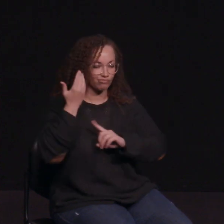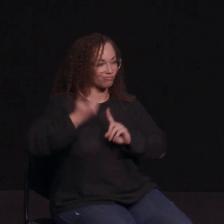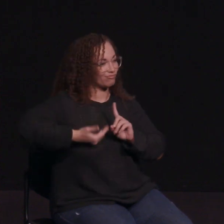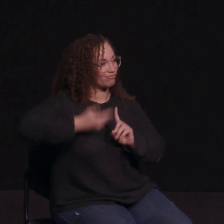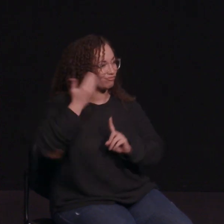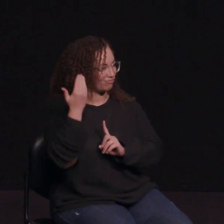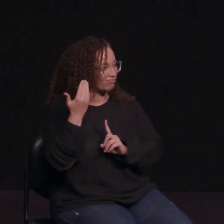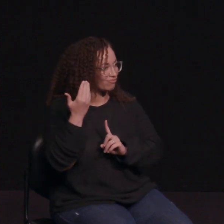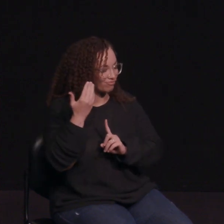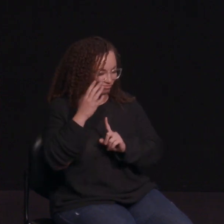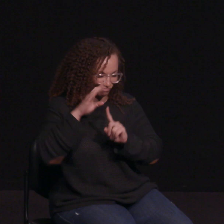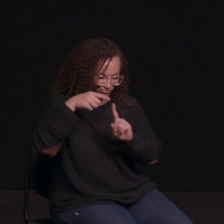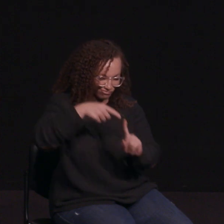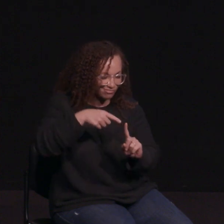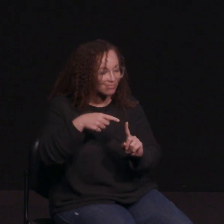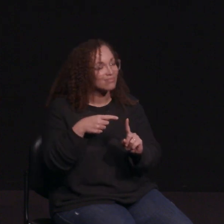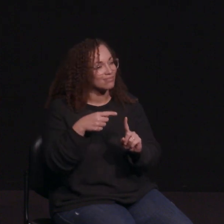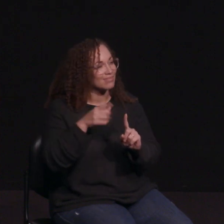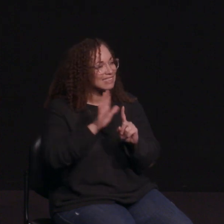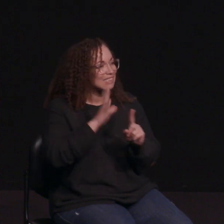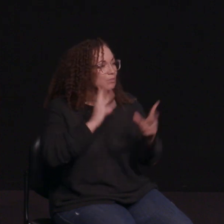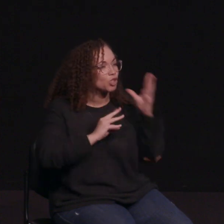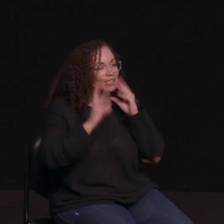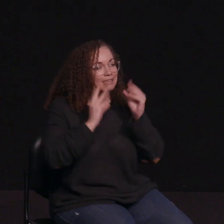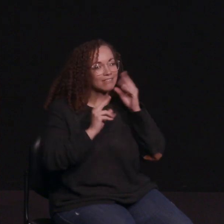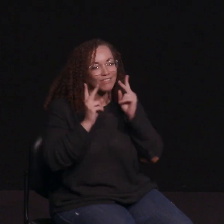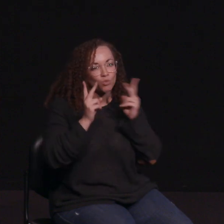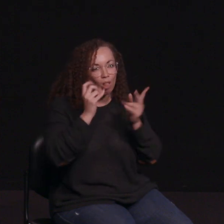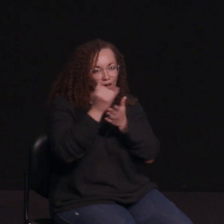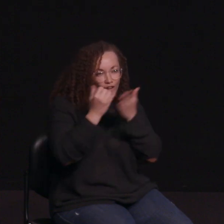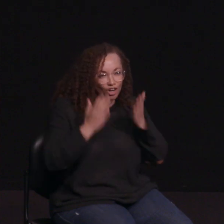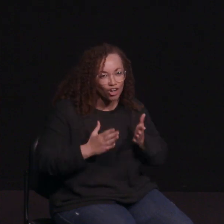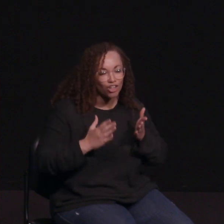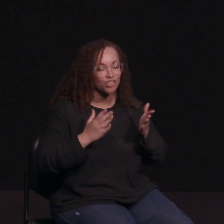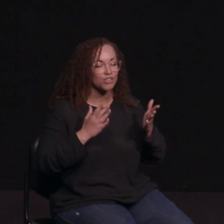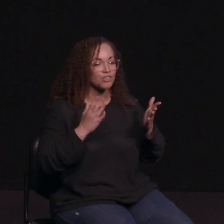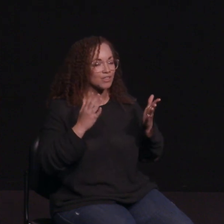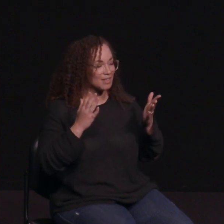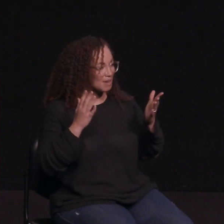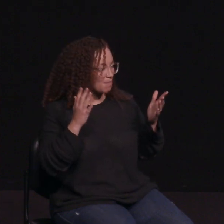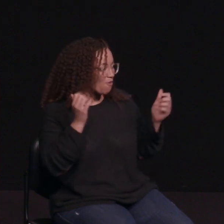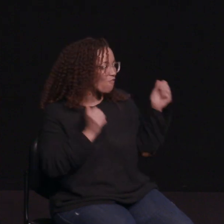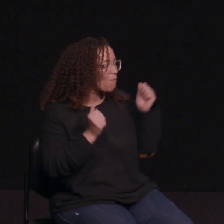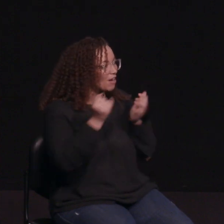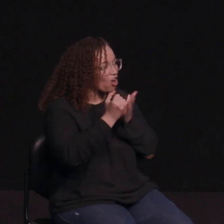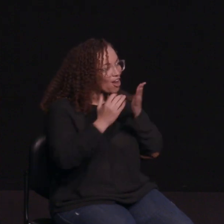Drawing on his experience as a visual artist and musical performer in New York--in the New York Underground, his work leans towards spectacle,